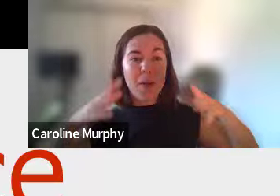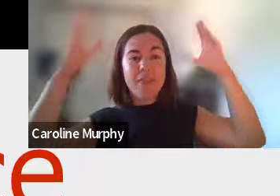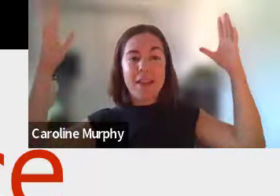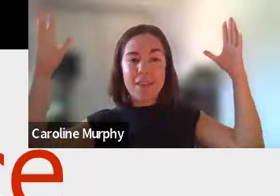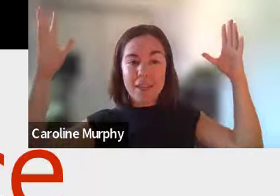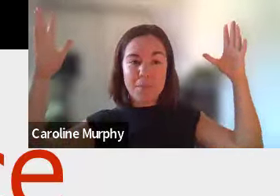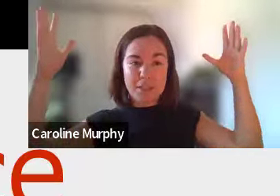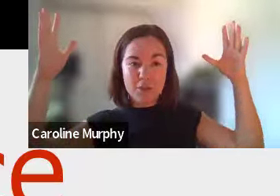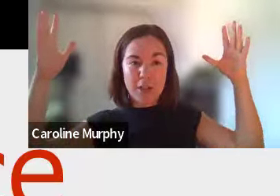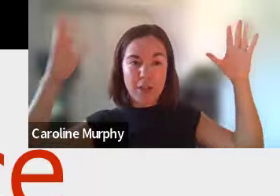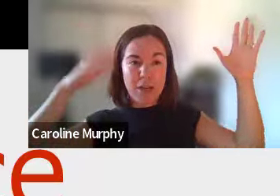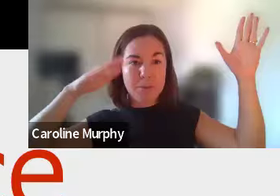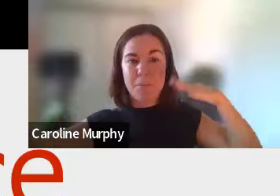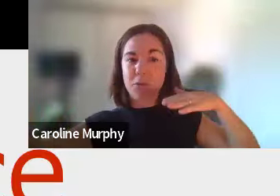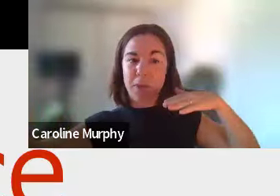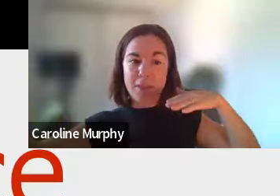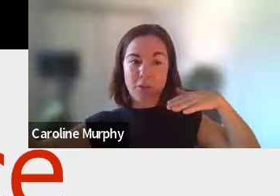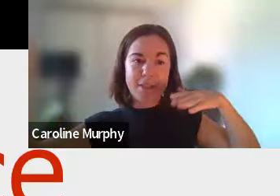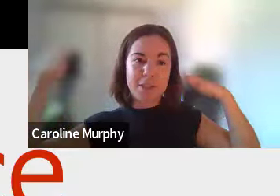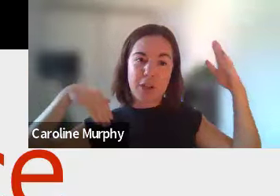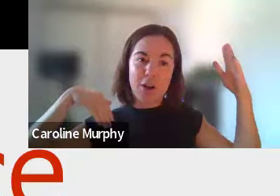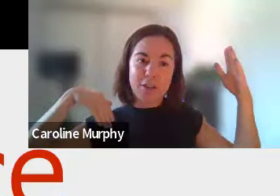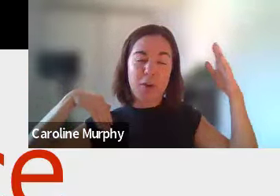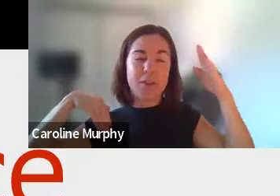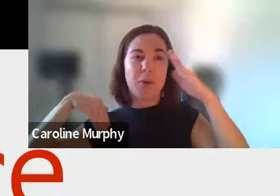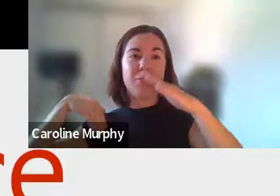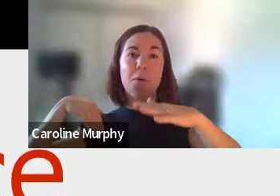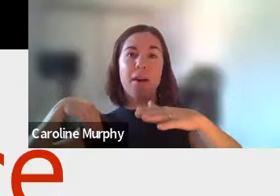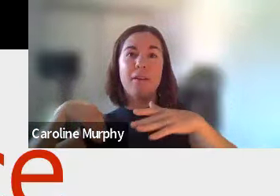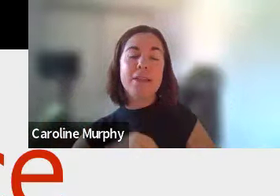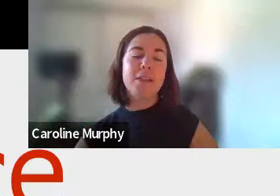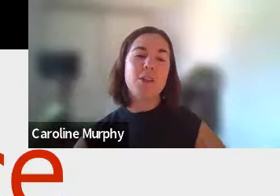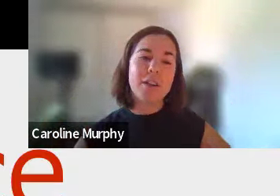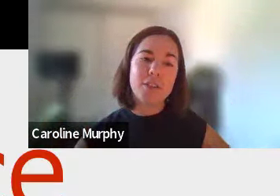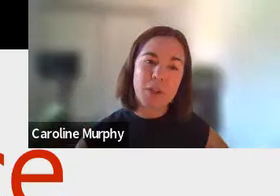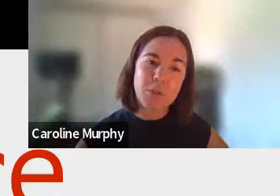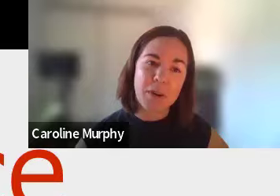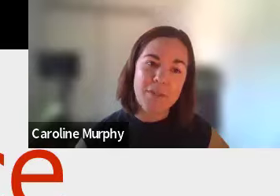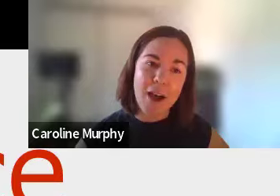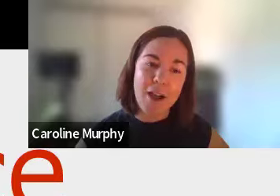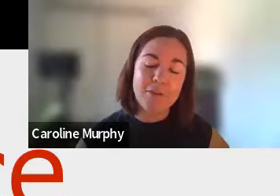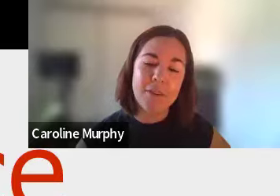within the administration, I was there between the transition August 2024 to August 2025,